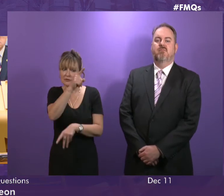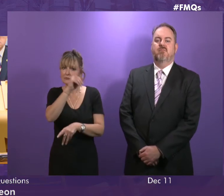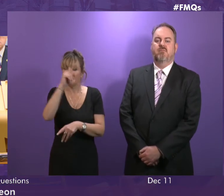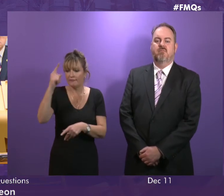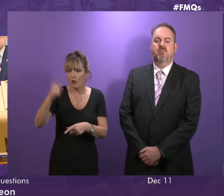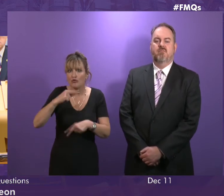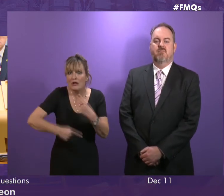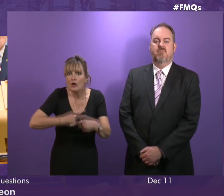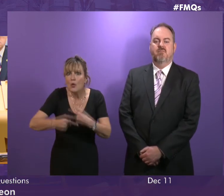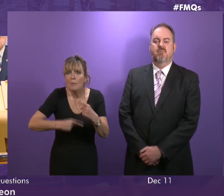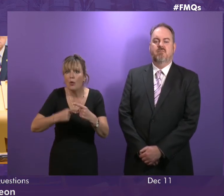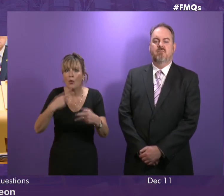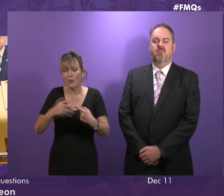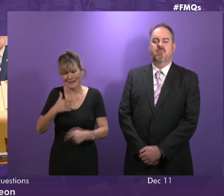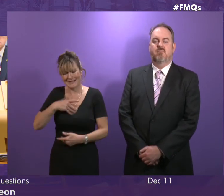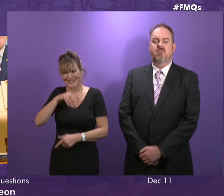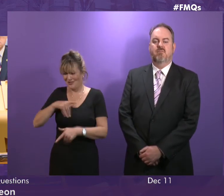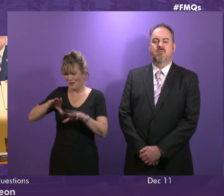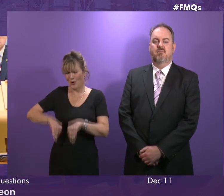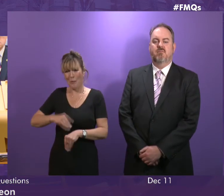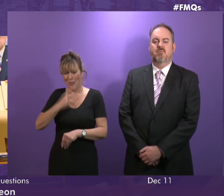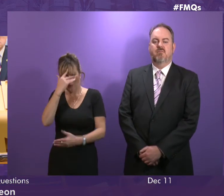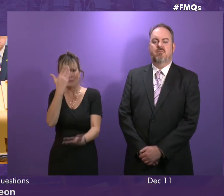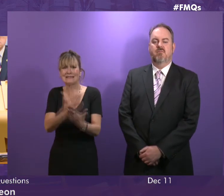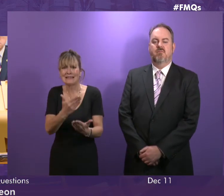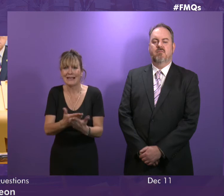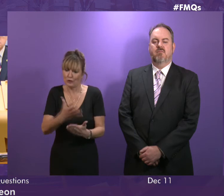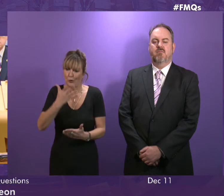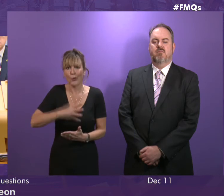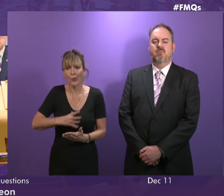power. Those are just some examples of the actions that we need to see the UK Government take.